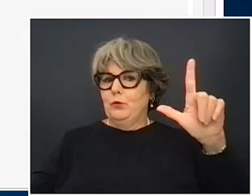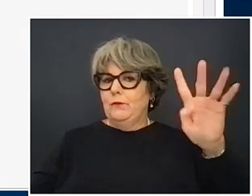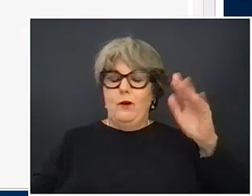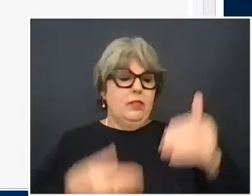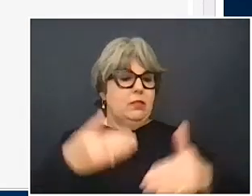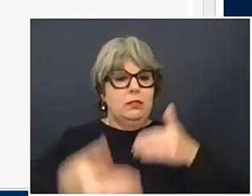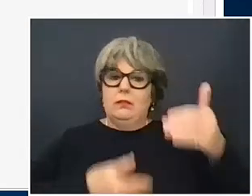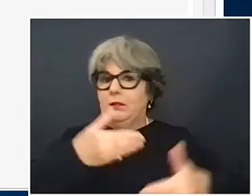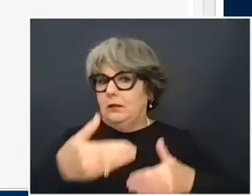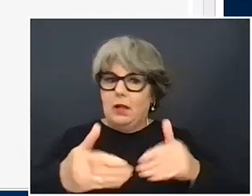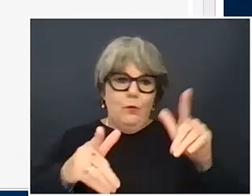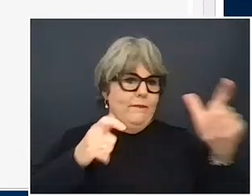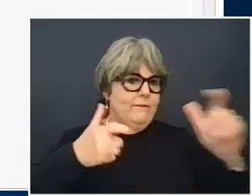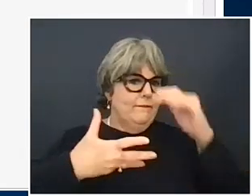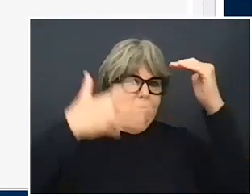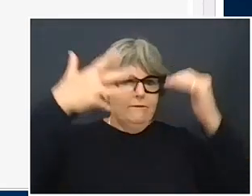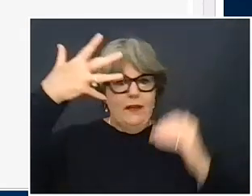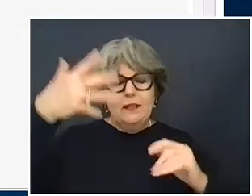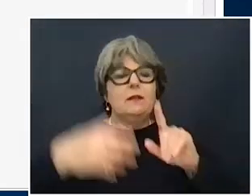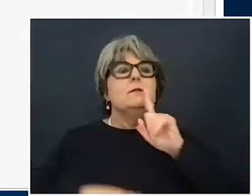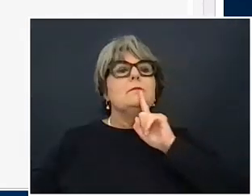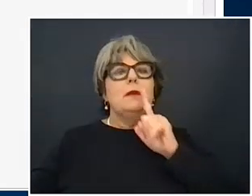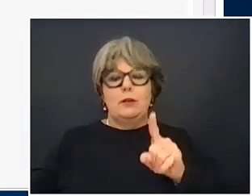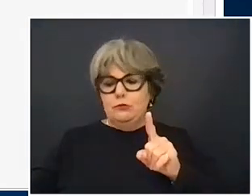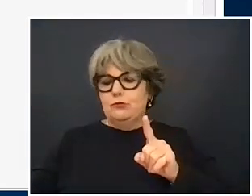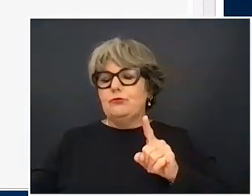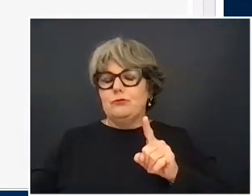but I want to make sure we- that we kind of get through those.